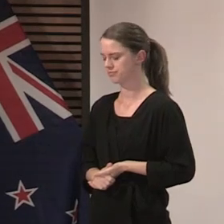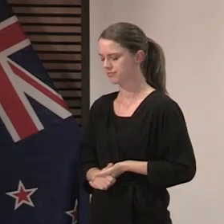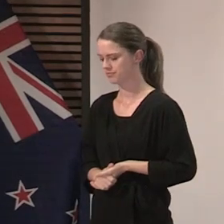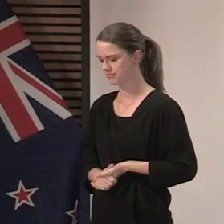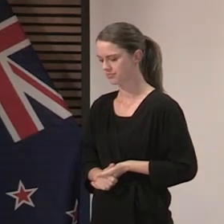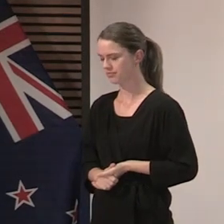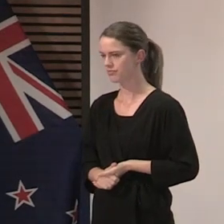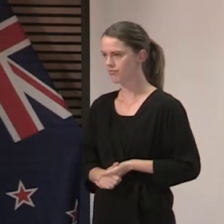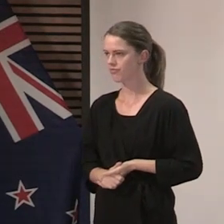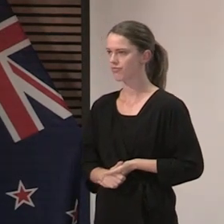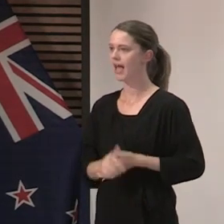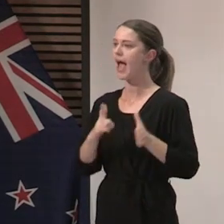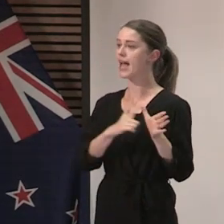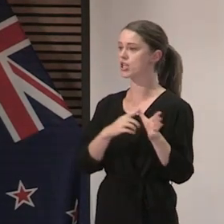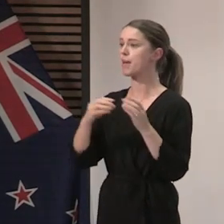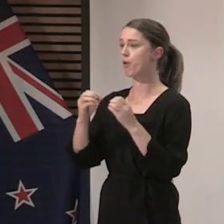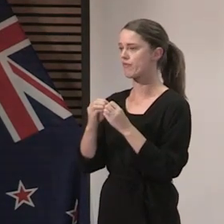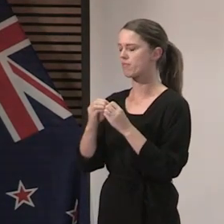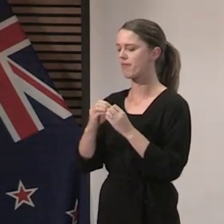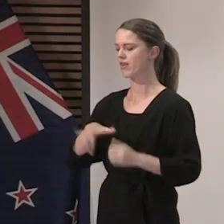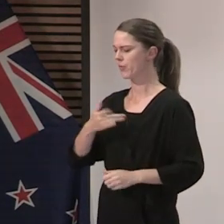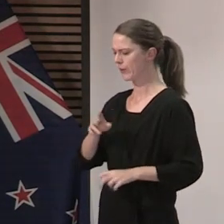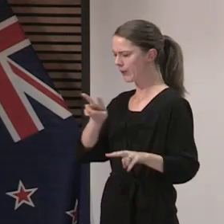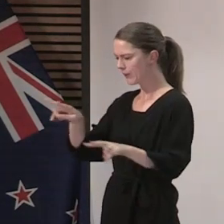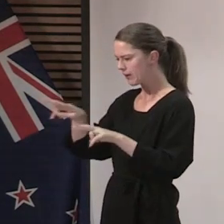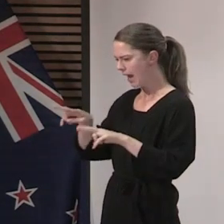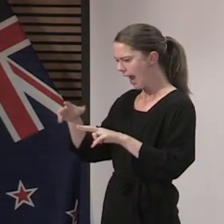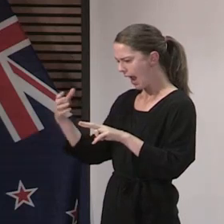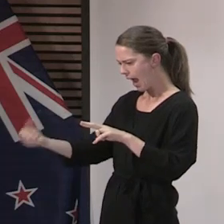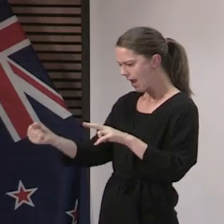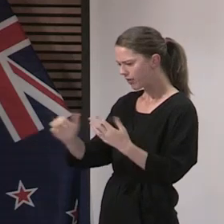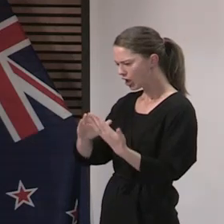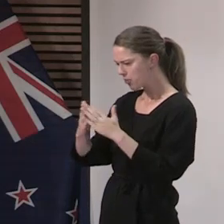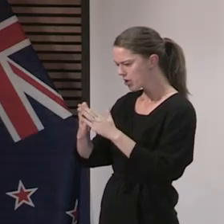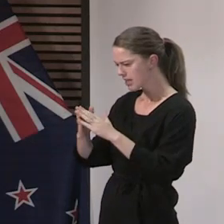far have reduced -- produced not a single positive result.